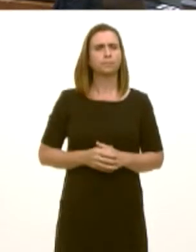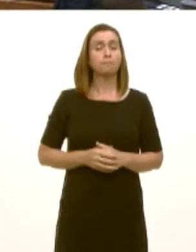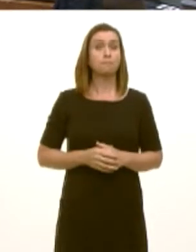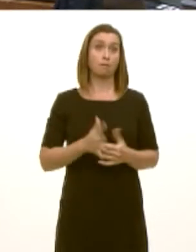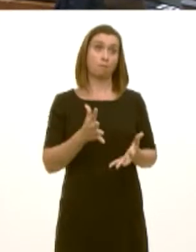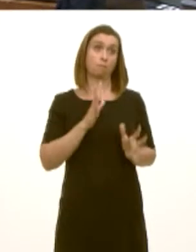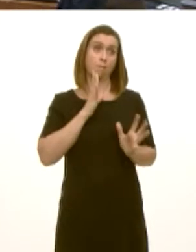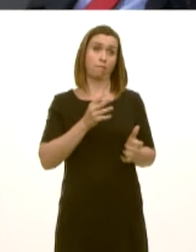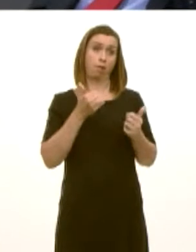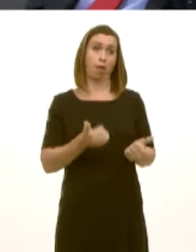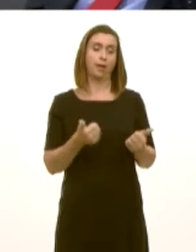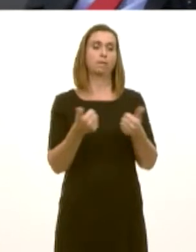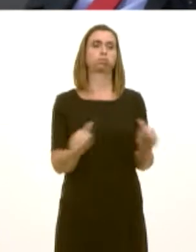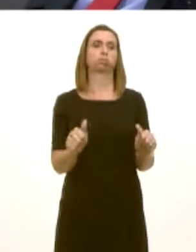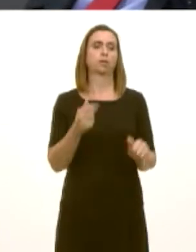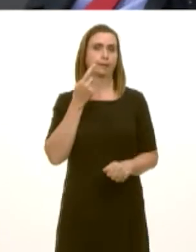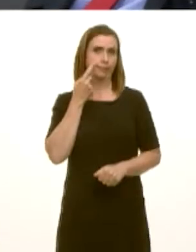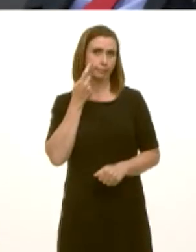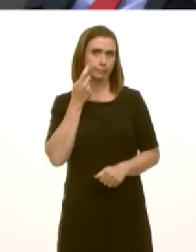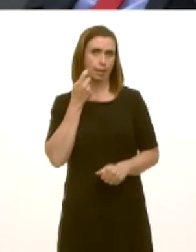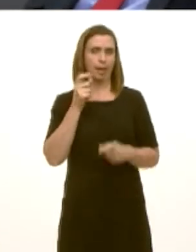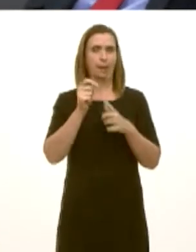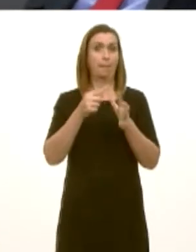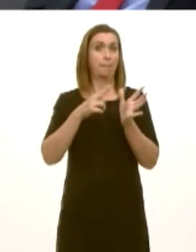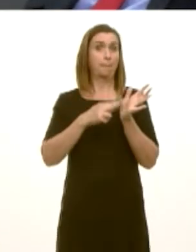there been no resolution yesterday on the issue of Pantycelyn hall of residence, with